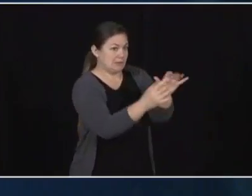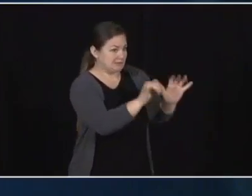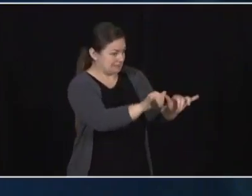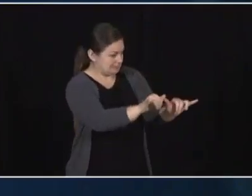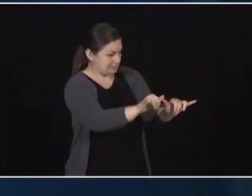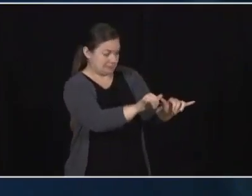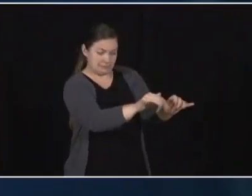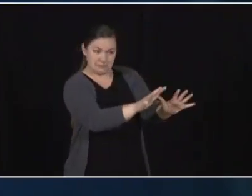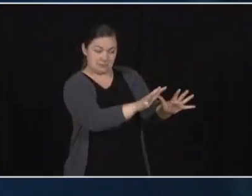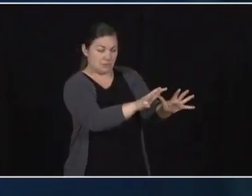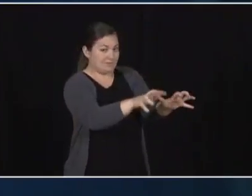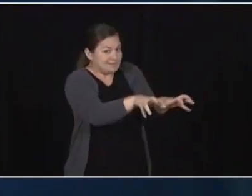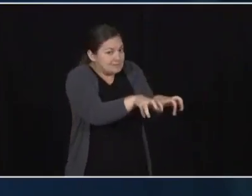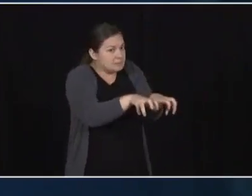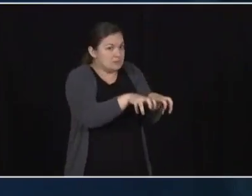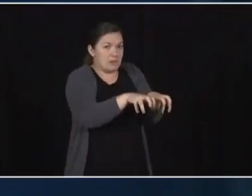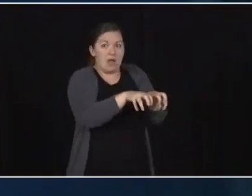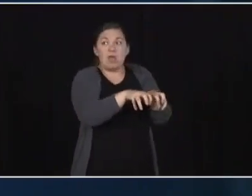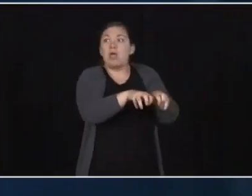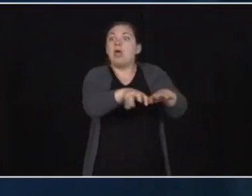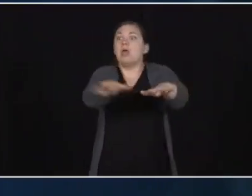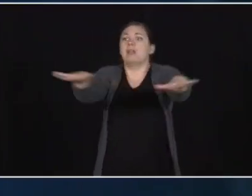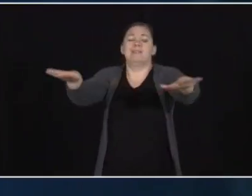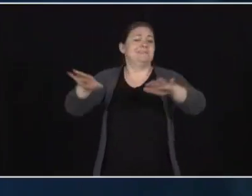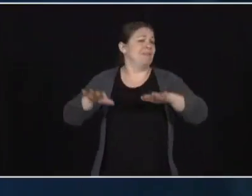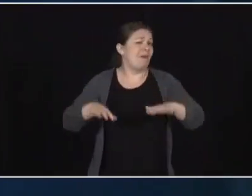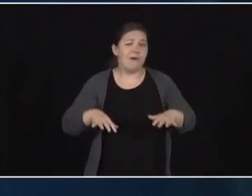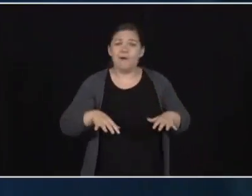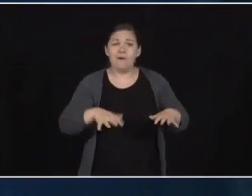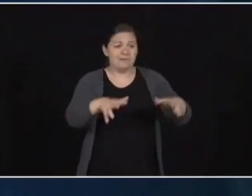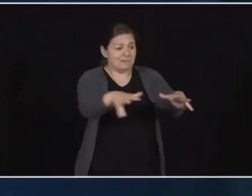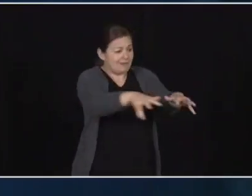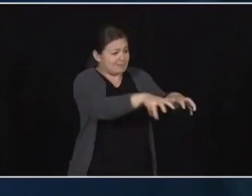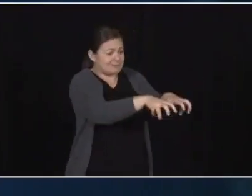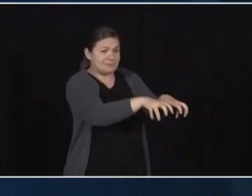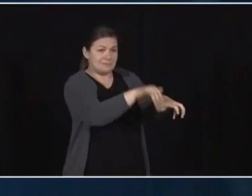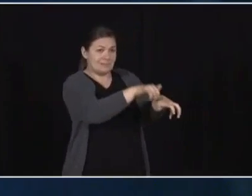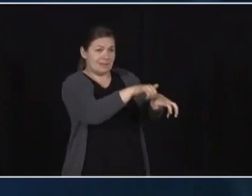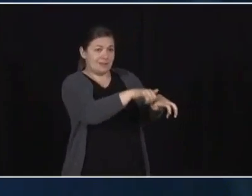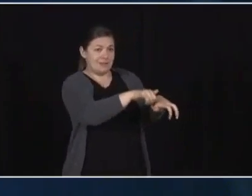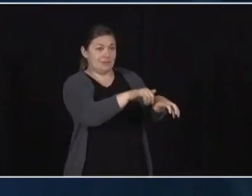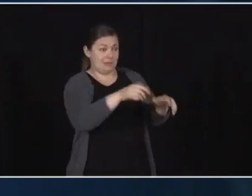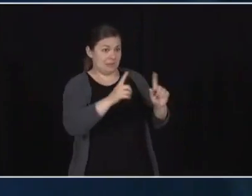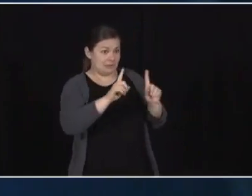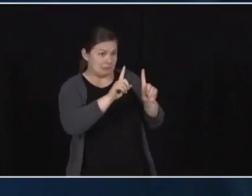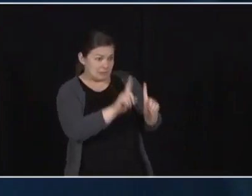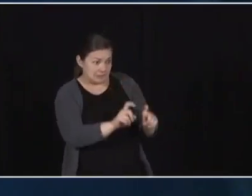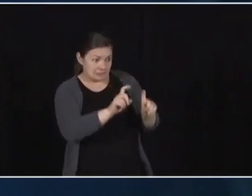as a way to identify, contain, and monitor any new cases and spread of COVID-19. There has been expansion of the tested